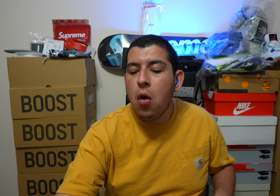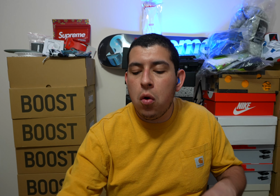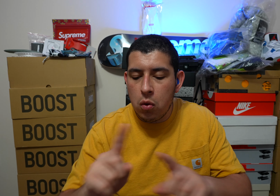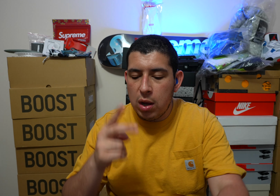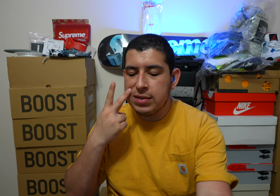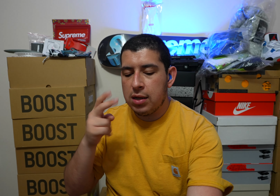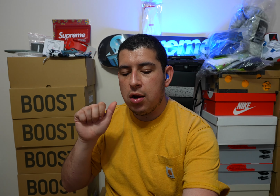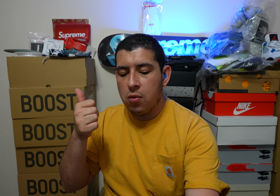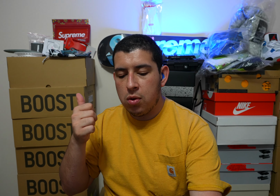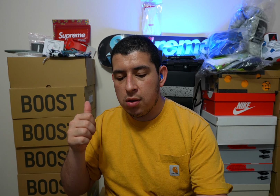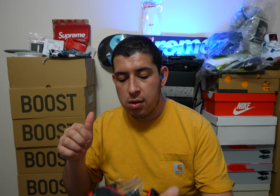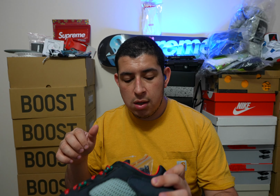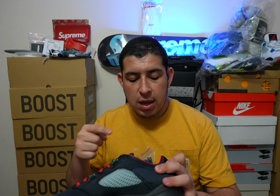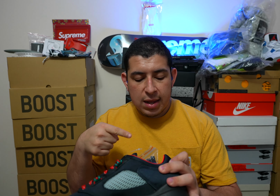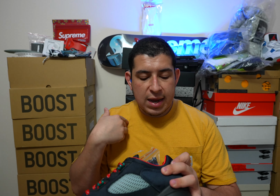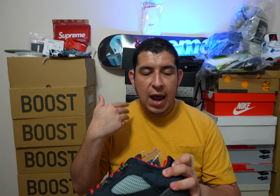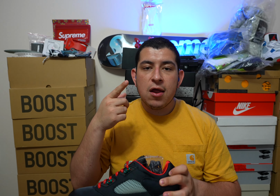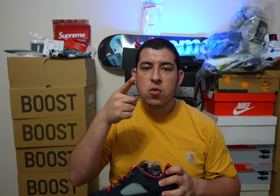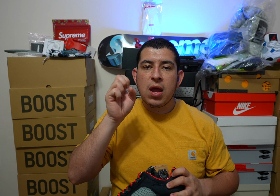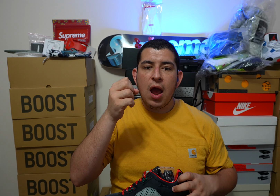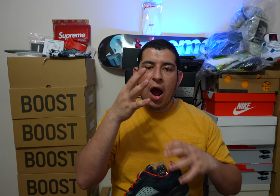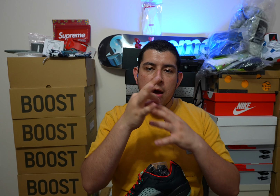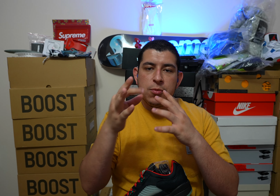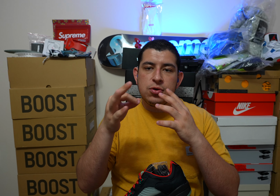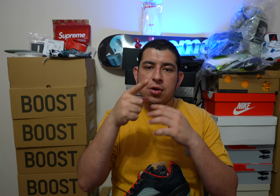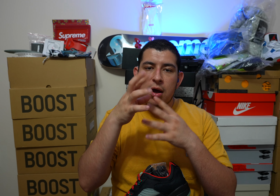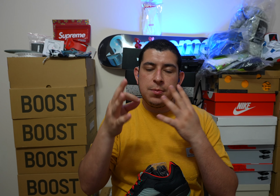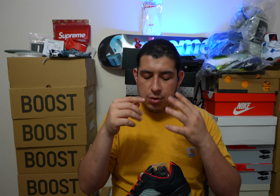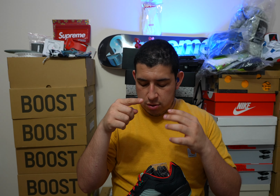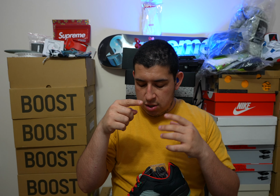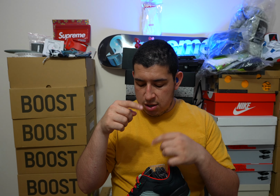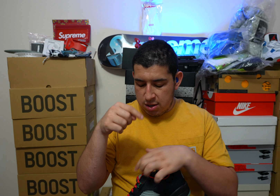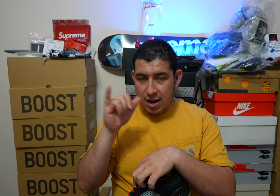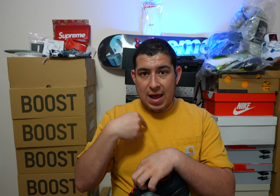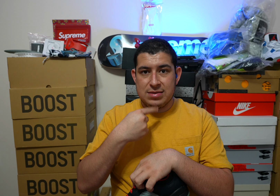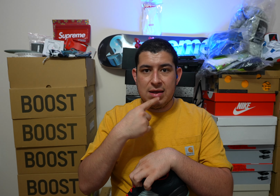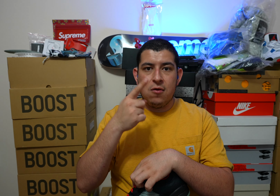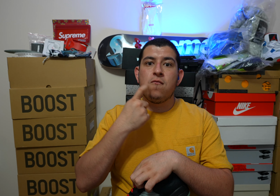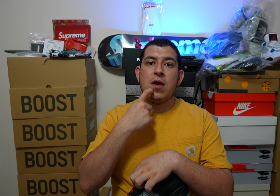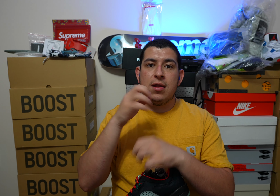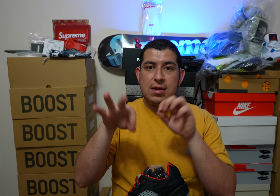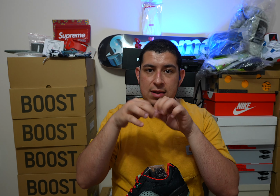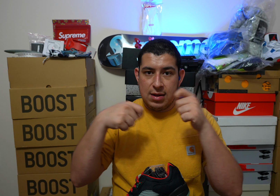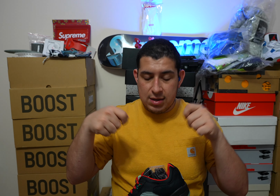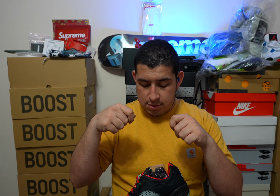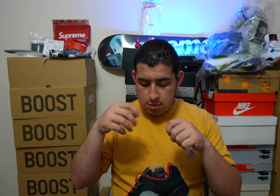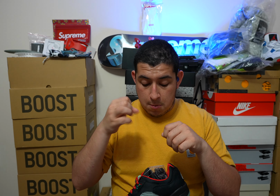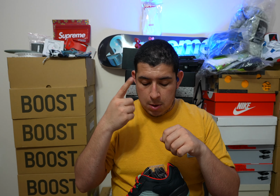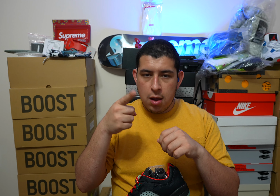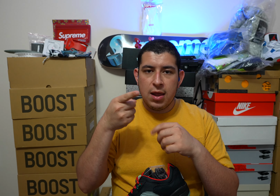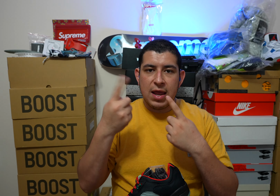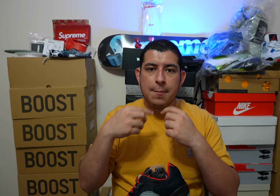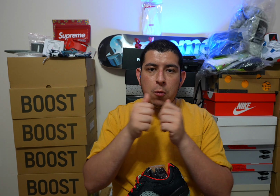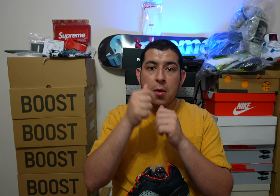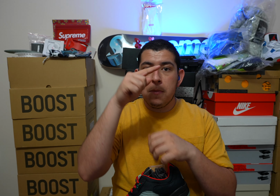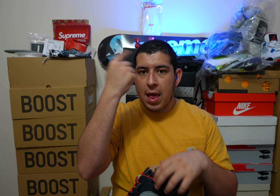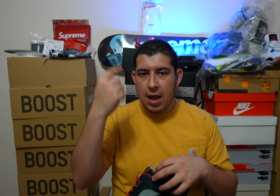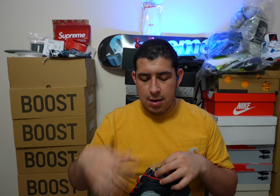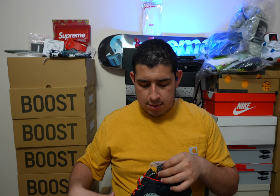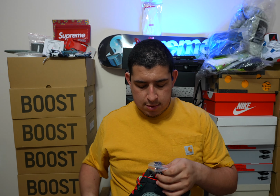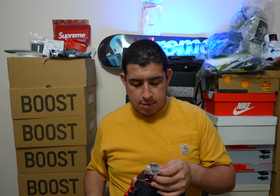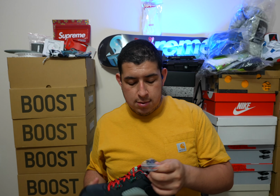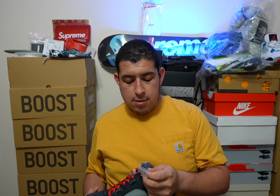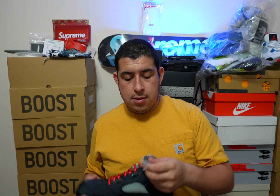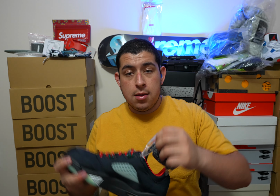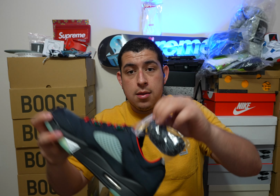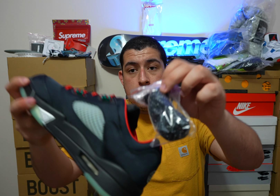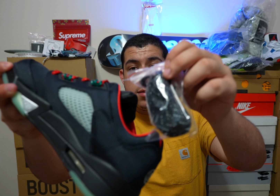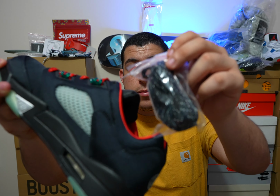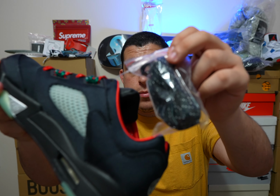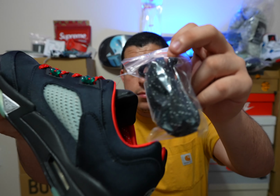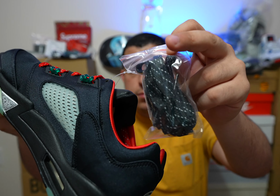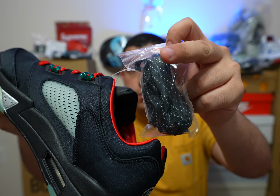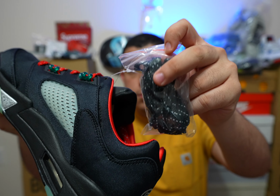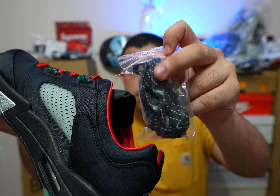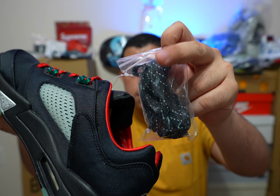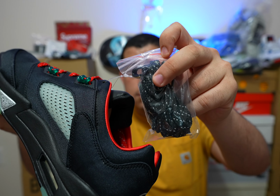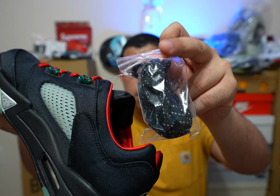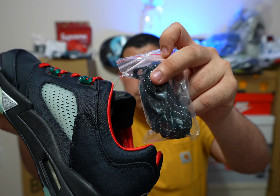Oh, I didn’t notice the sneaker comes with second laces which are black.